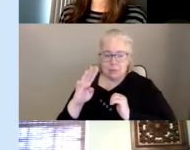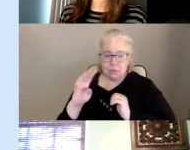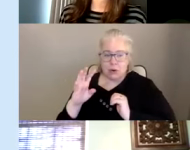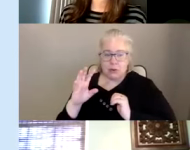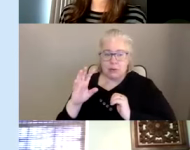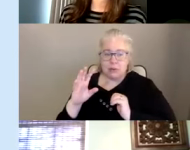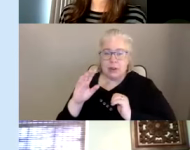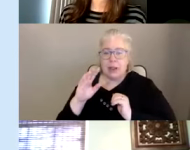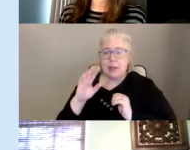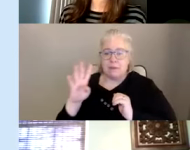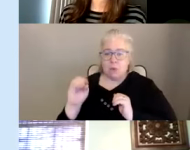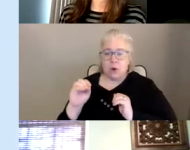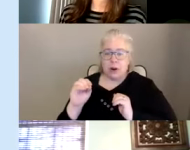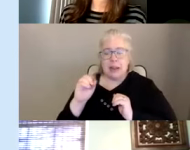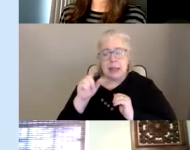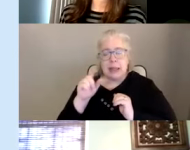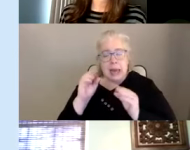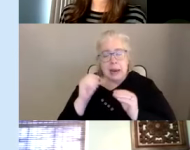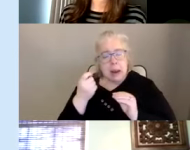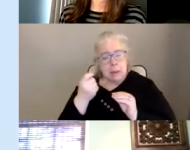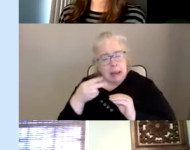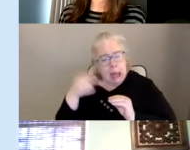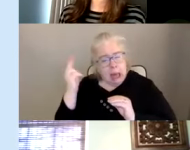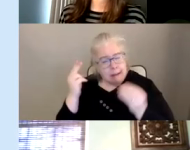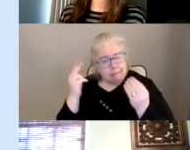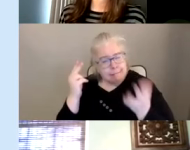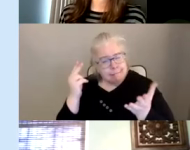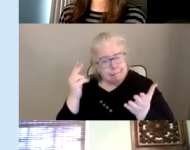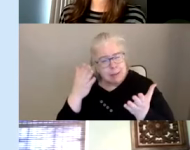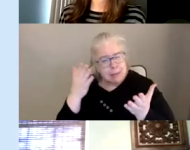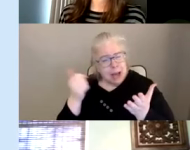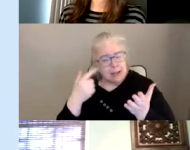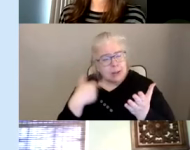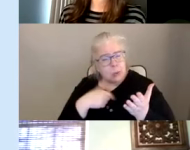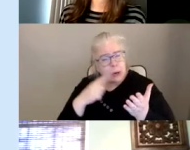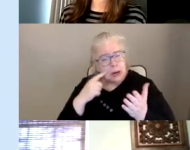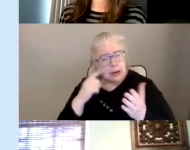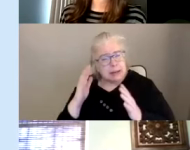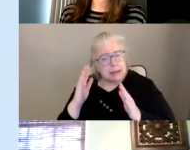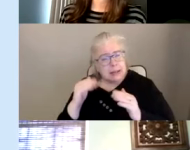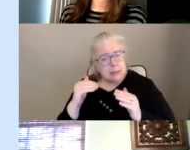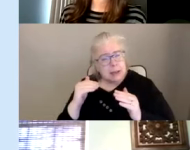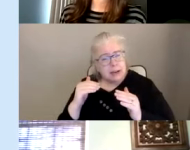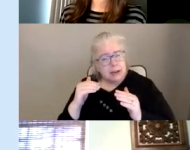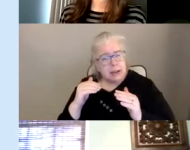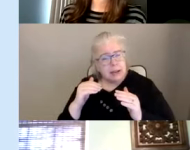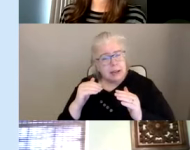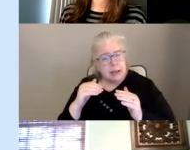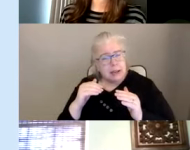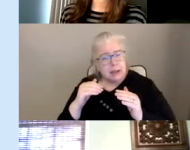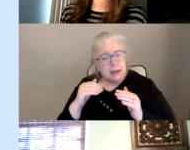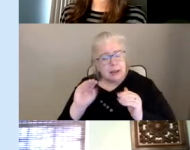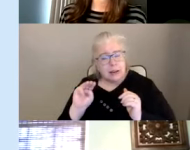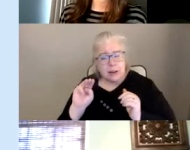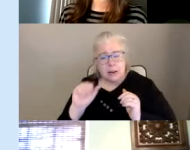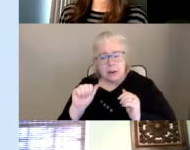that's going to be a little bit high because we are anticipating our marketing machine rocking and rolling and bringing in